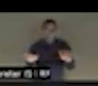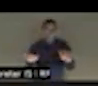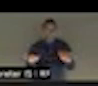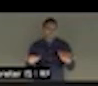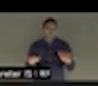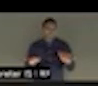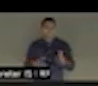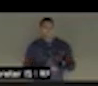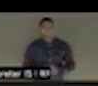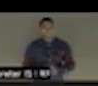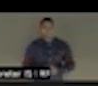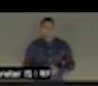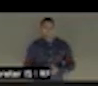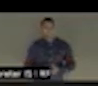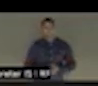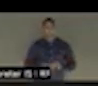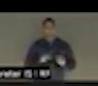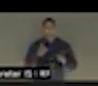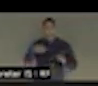Thank you, Alberto, for that.